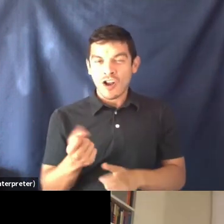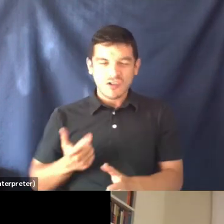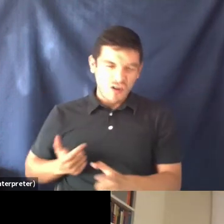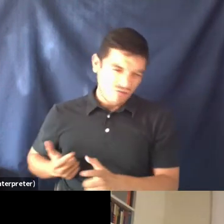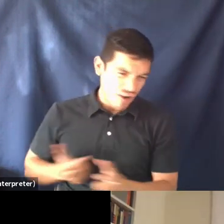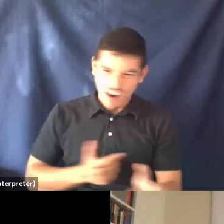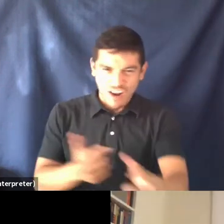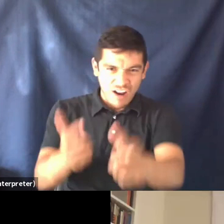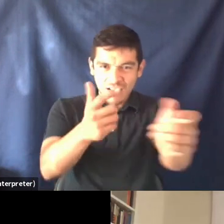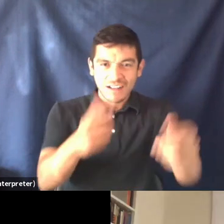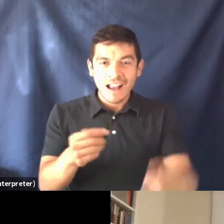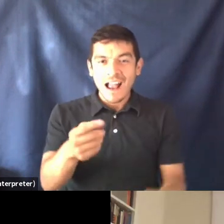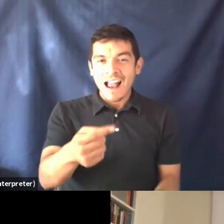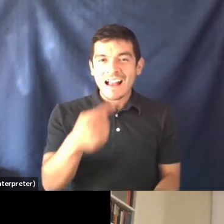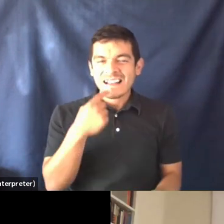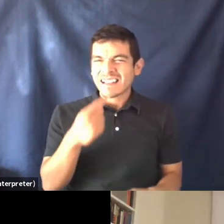You know, stray dogs, don't usually have a schedule.